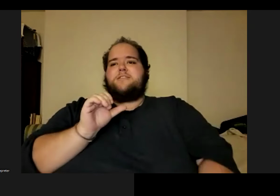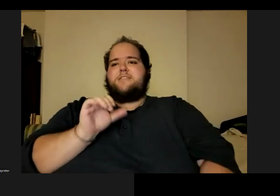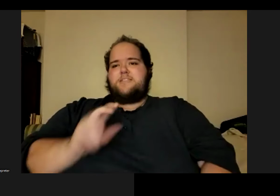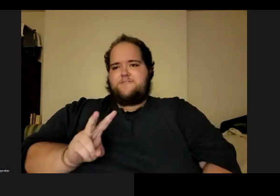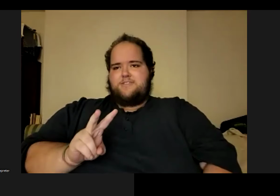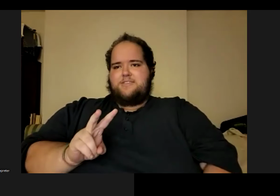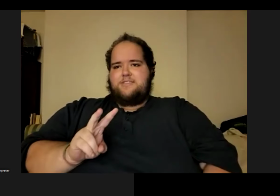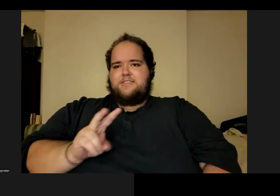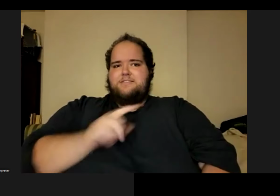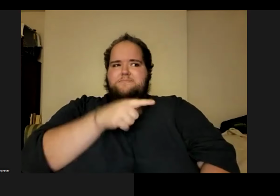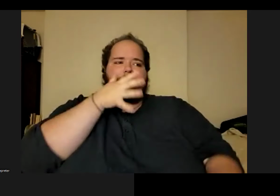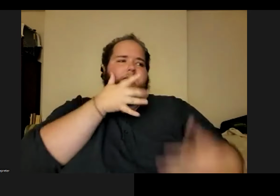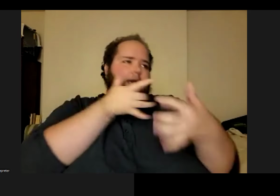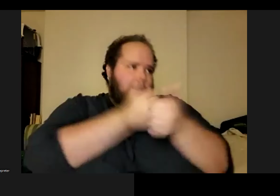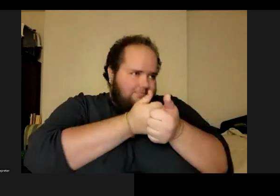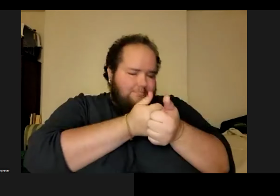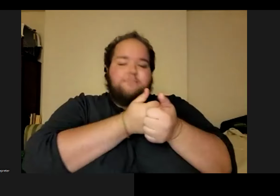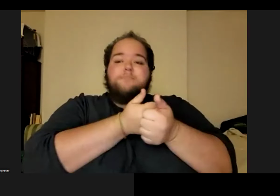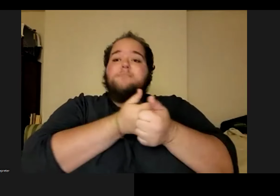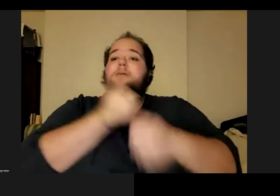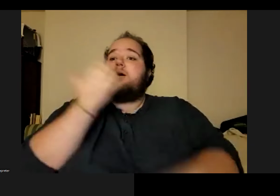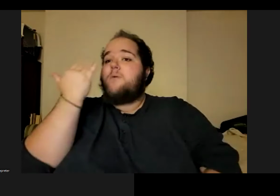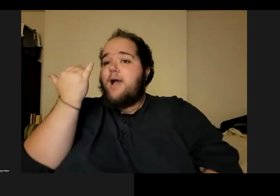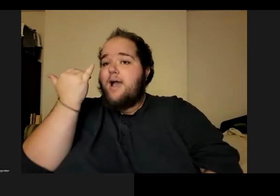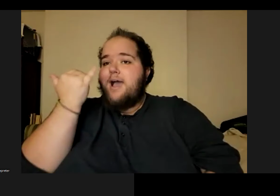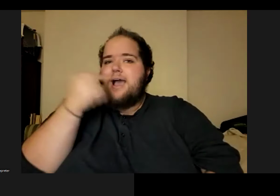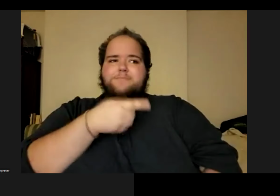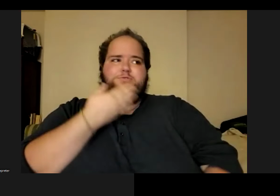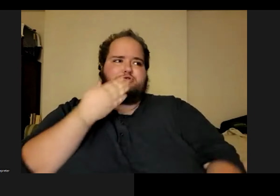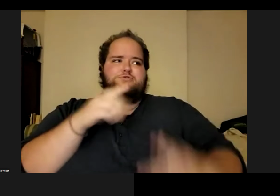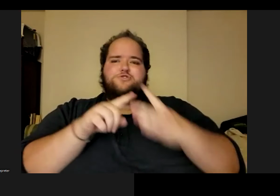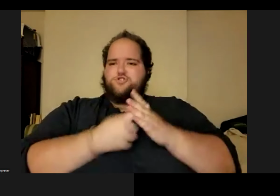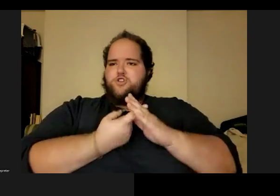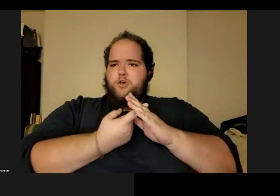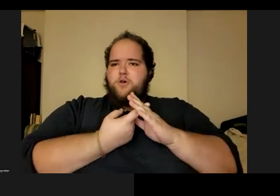um because It gives me a starting point.